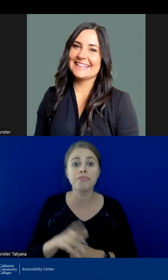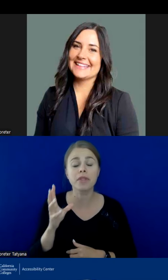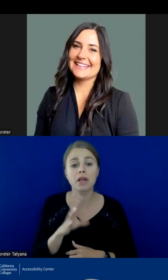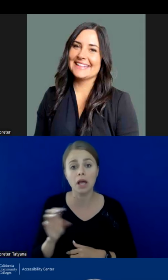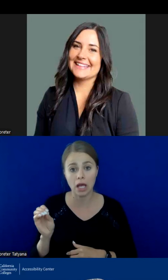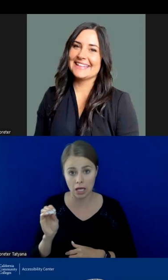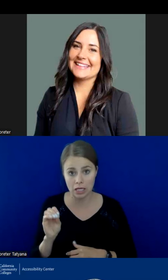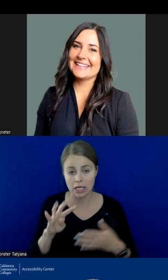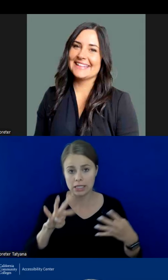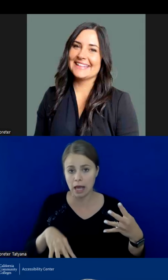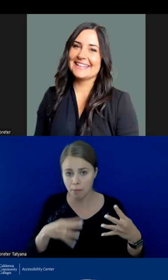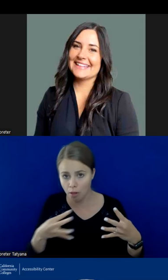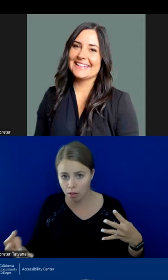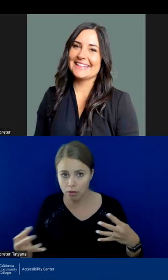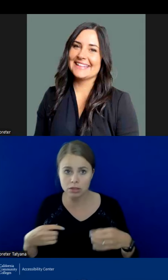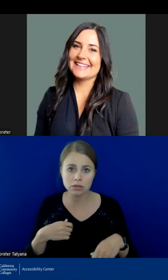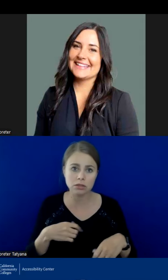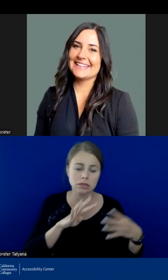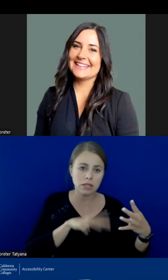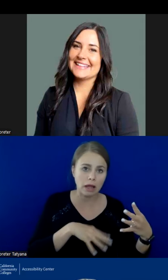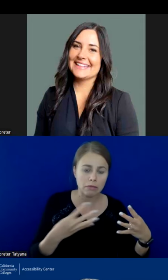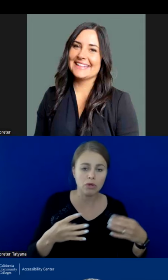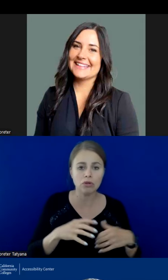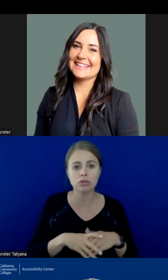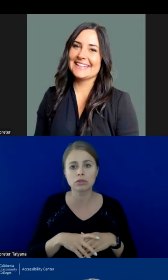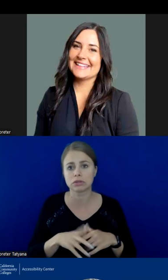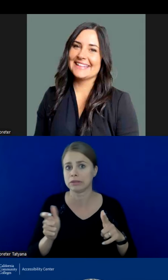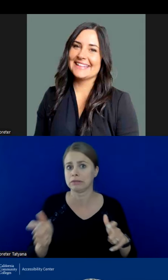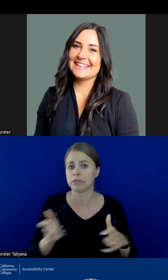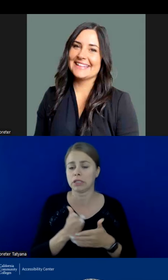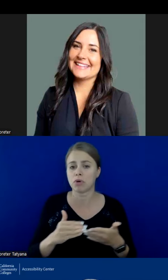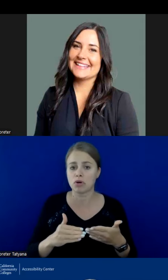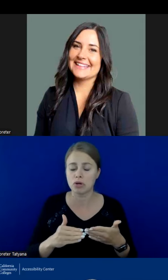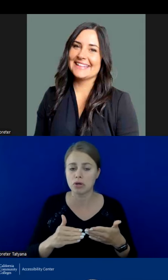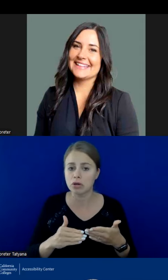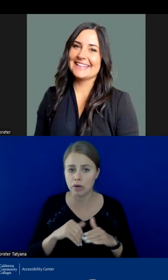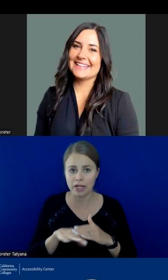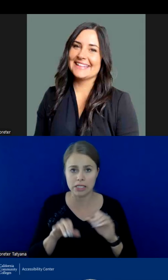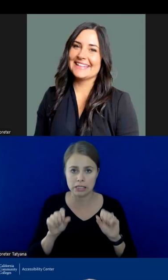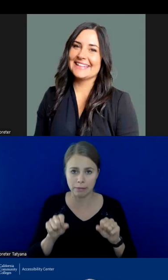And tables, table is a big part of accessibility challenges.